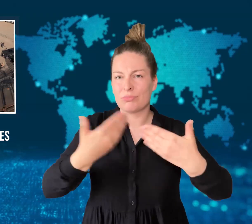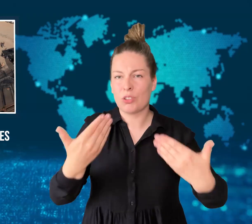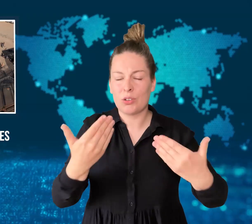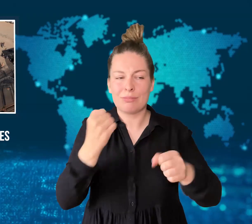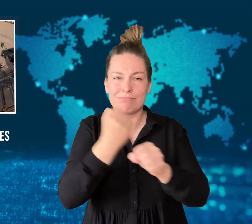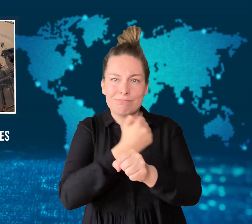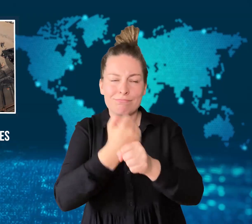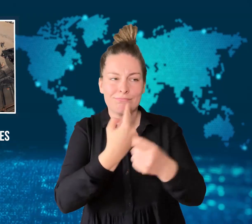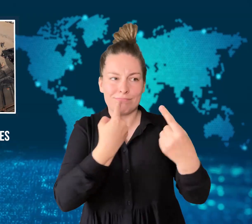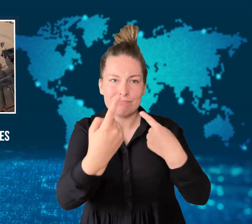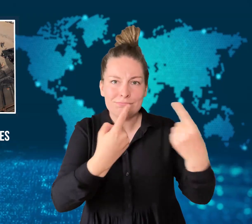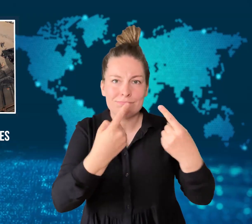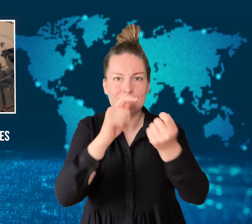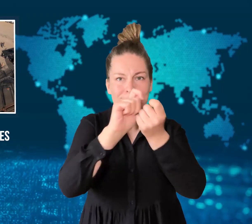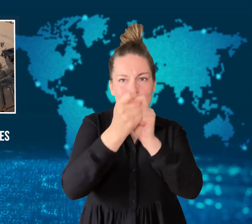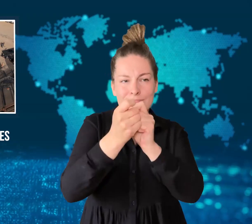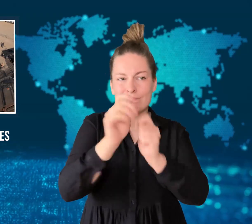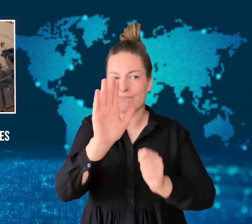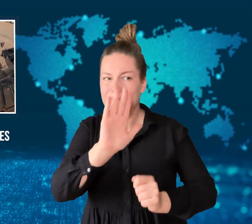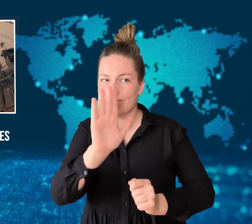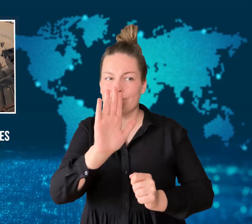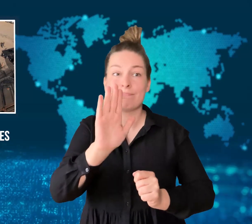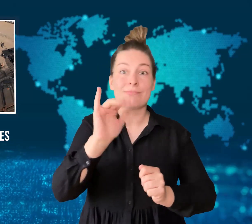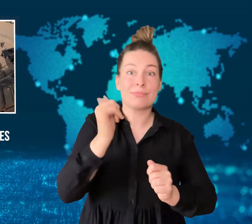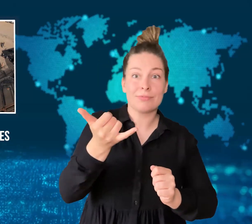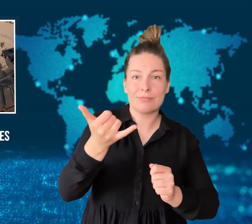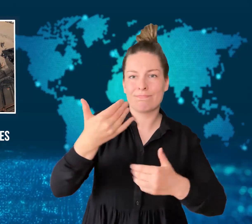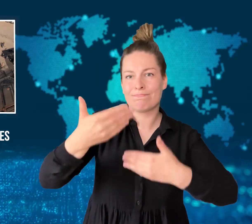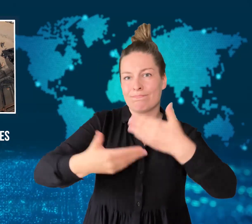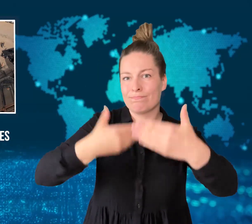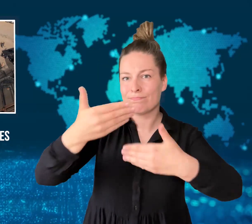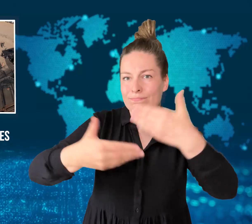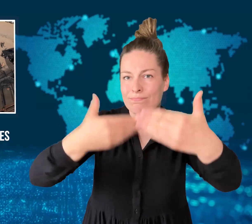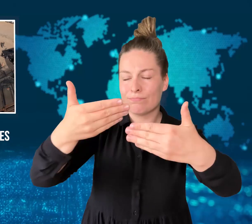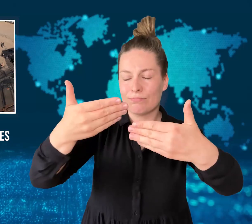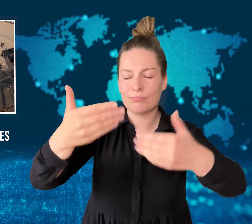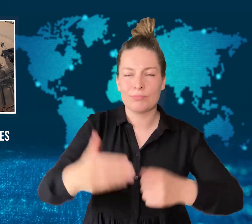what that legislation should look like.